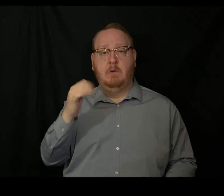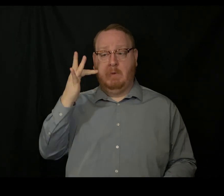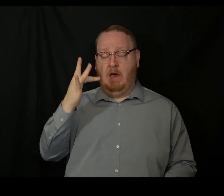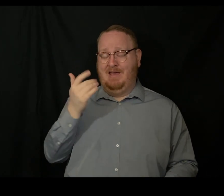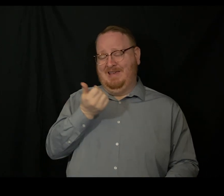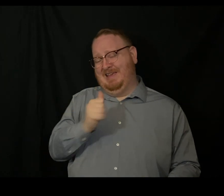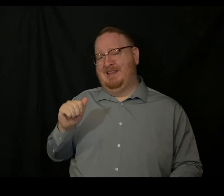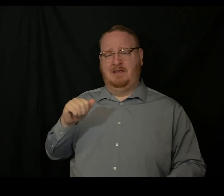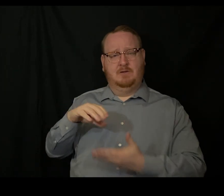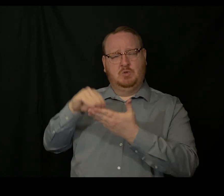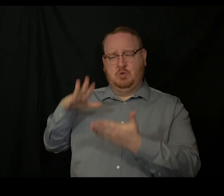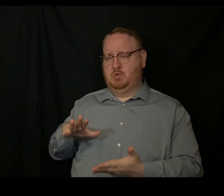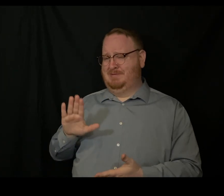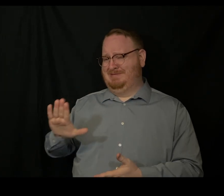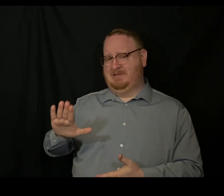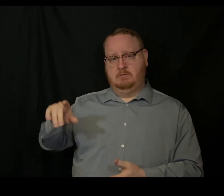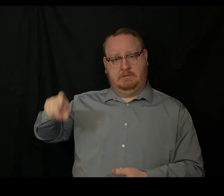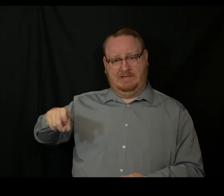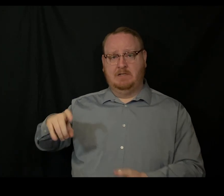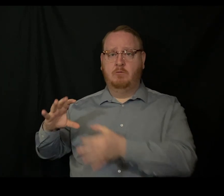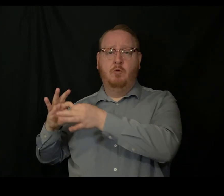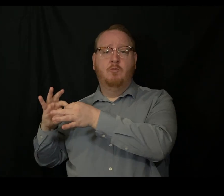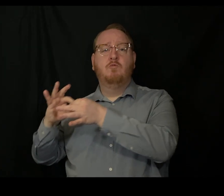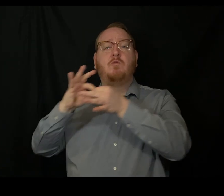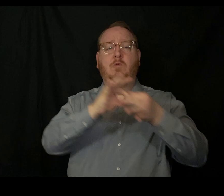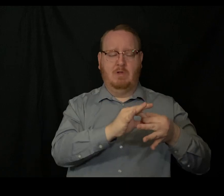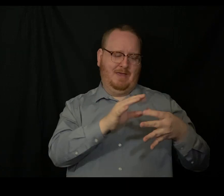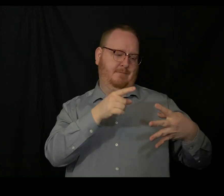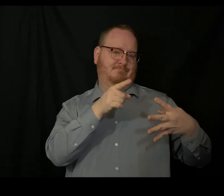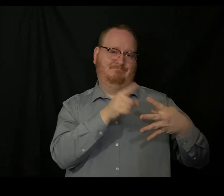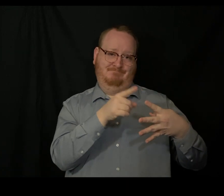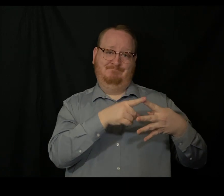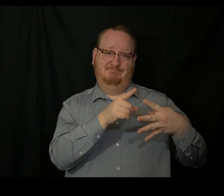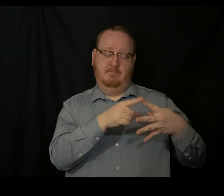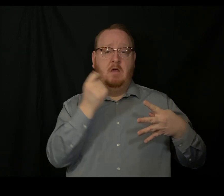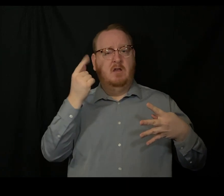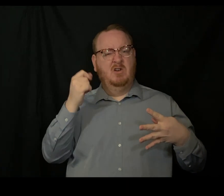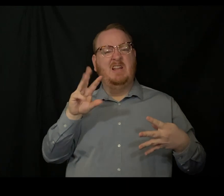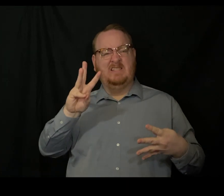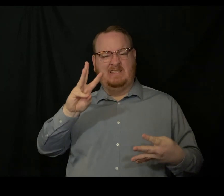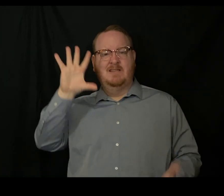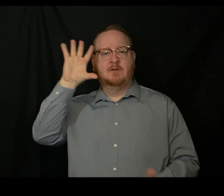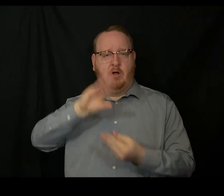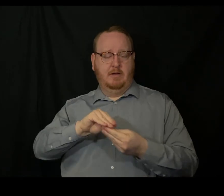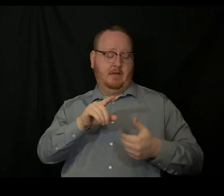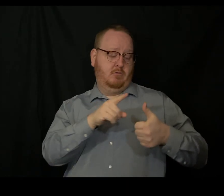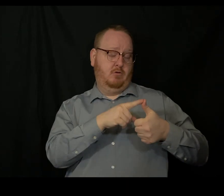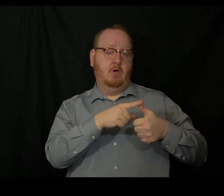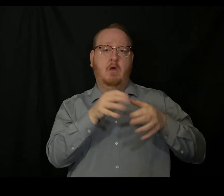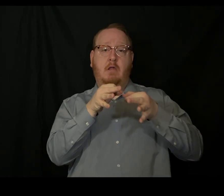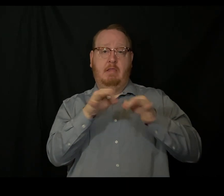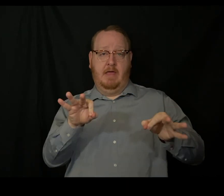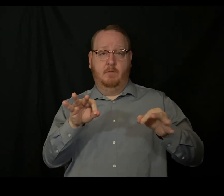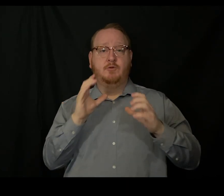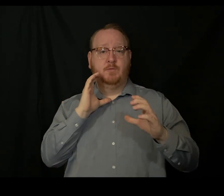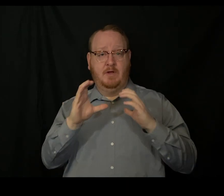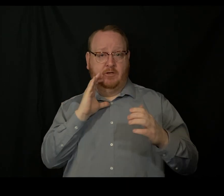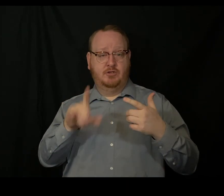student has back to Special Considerations. There's six language and communication, opportunities for direct